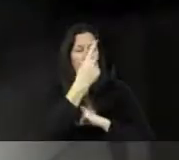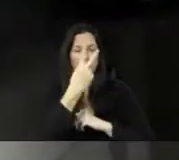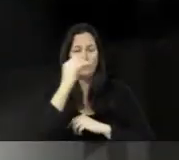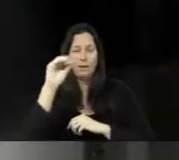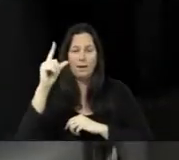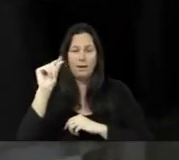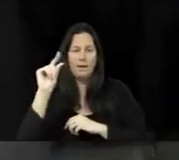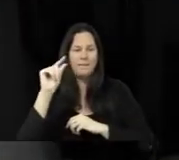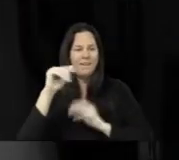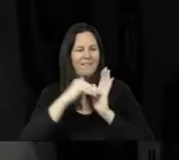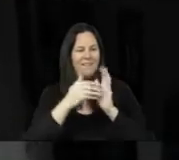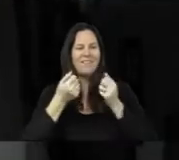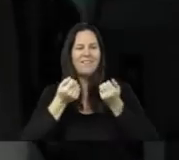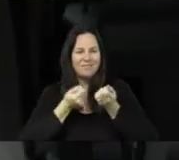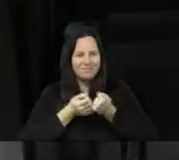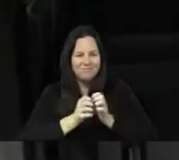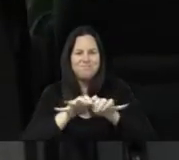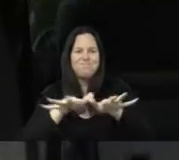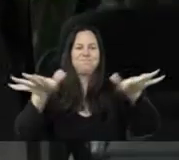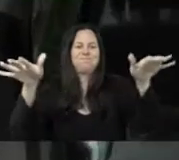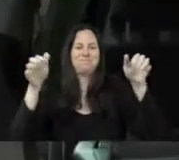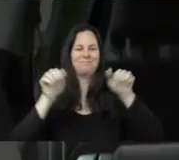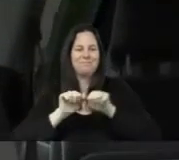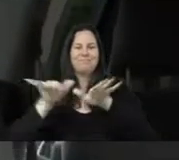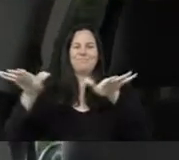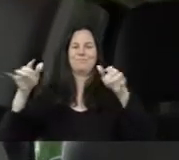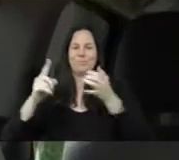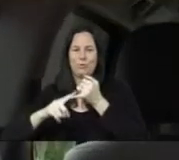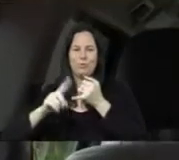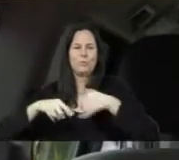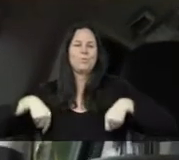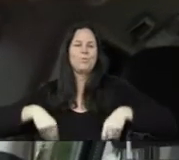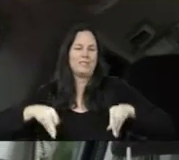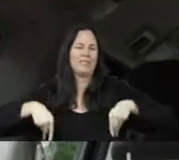will have adequate space for the majority of people using wheelchairs.